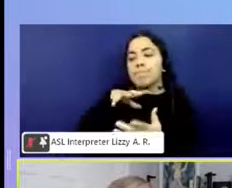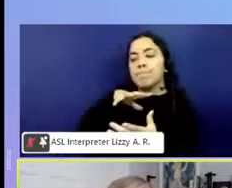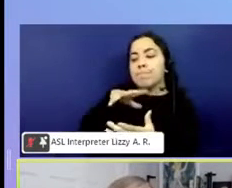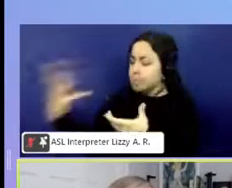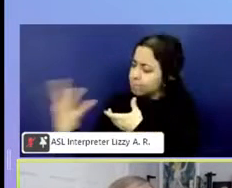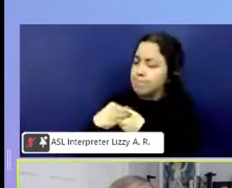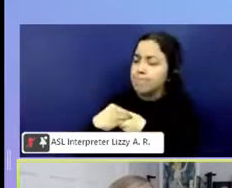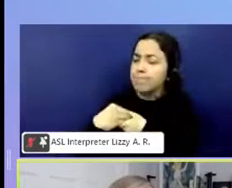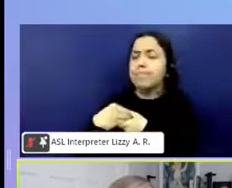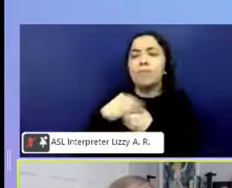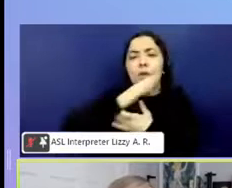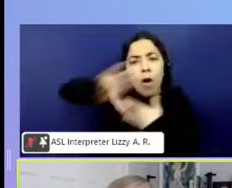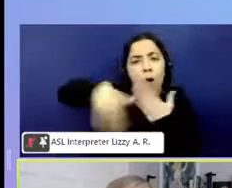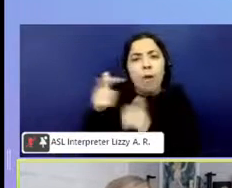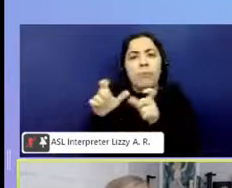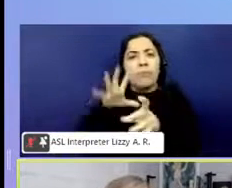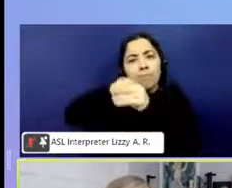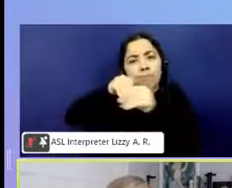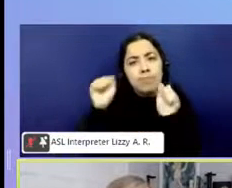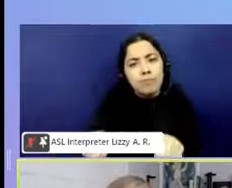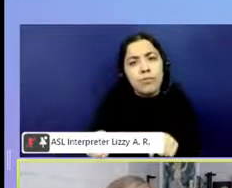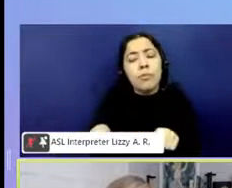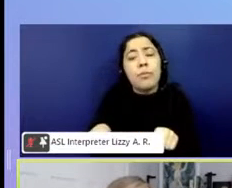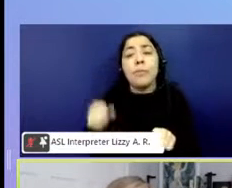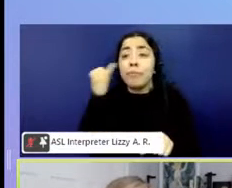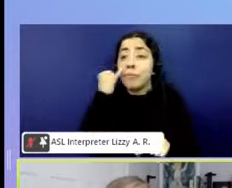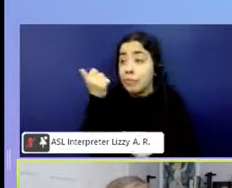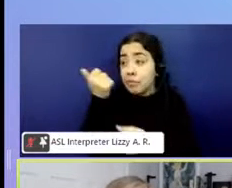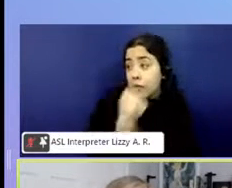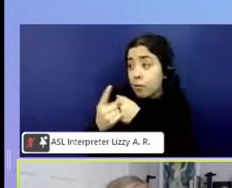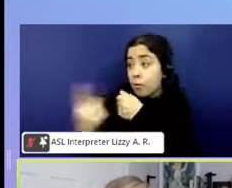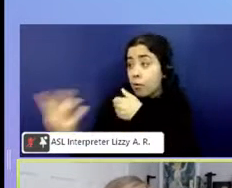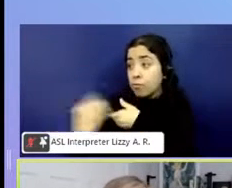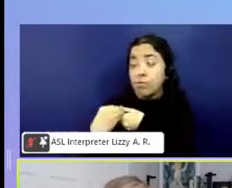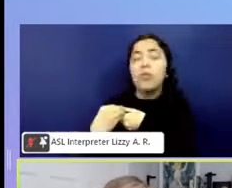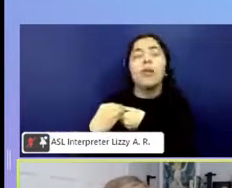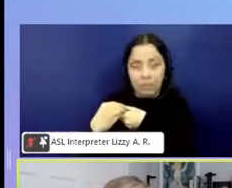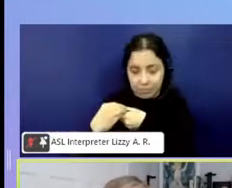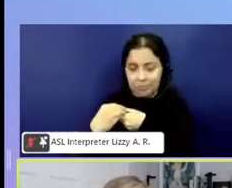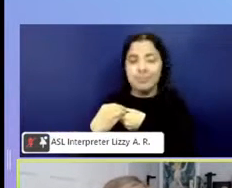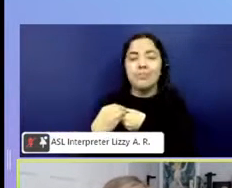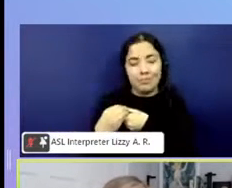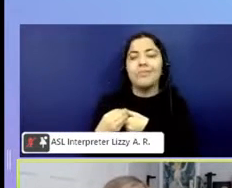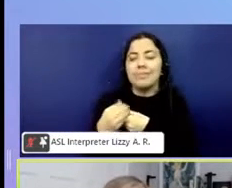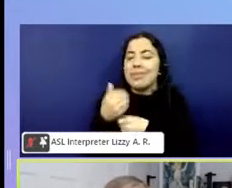to participate only then will we be able to create something everyone can use to reach their goals